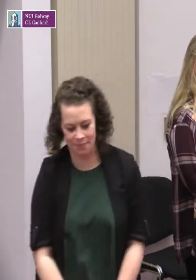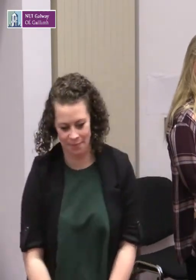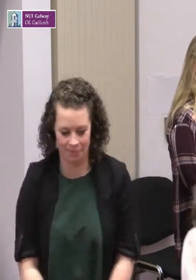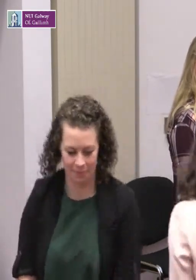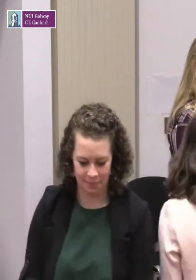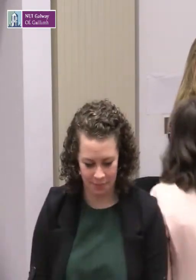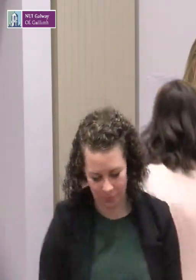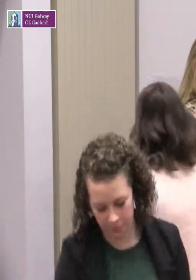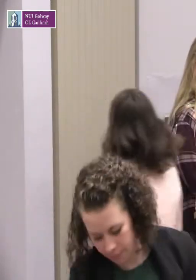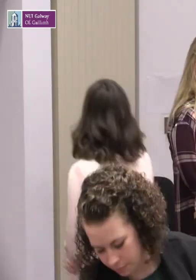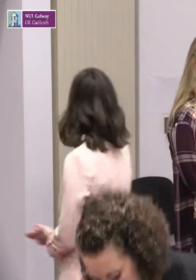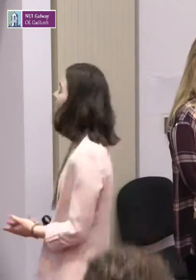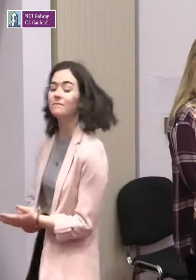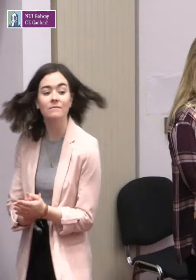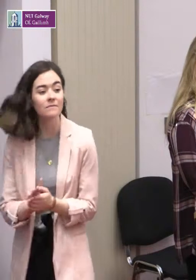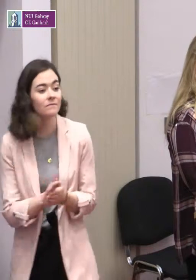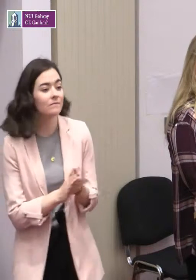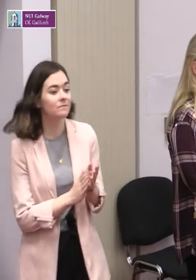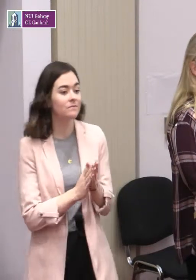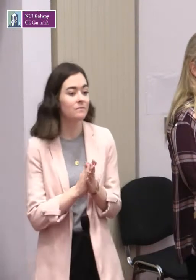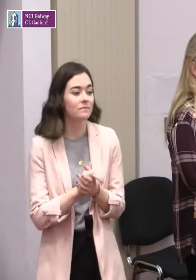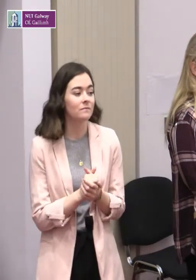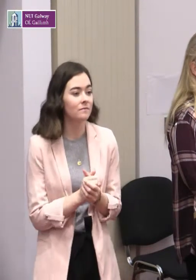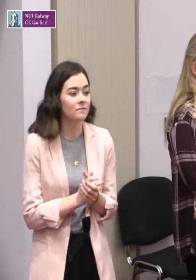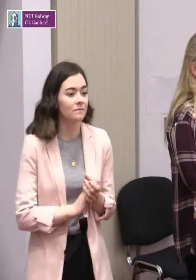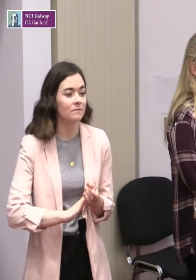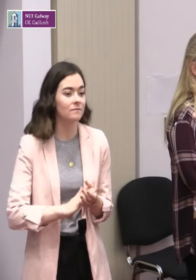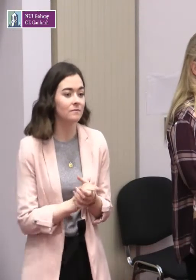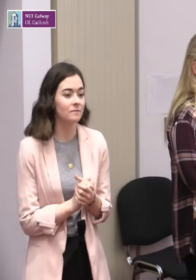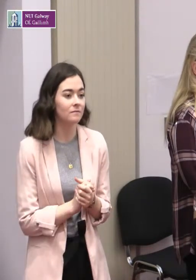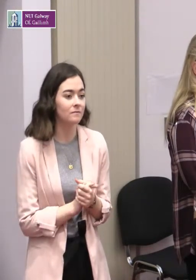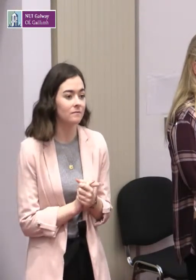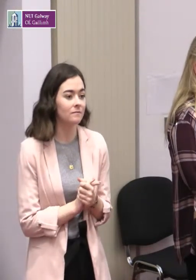Another part of the present-day work, in the absence of information rights, adoption rights